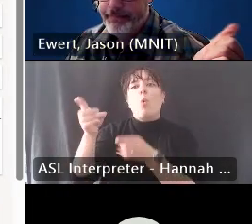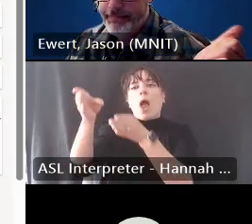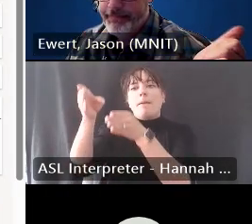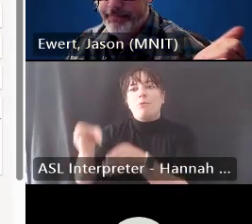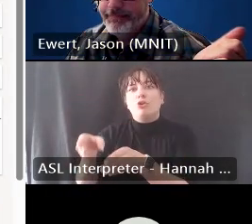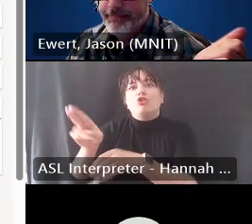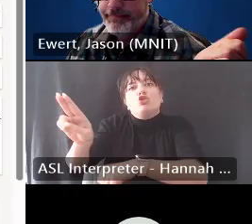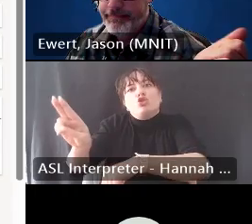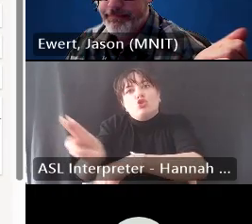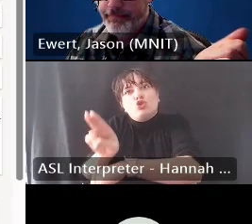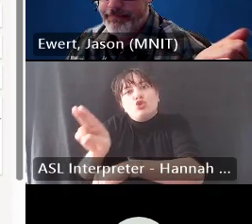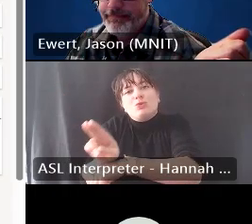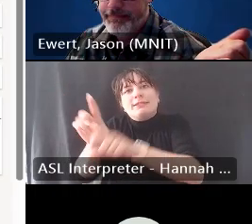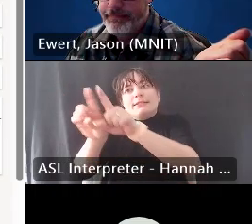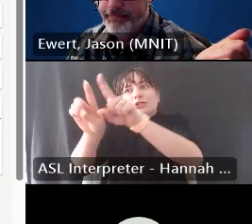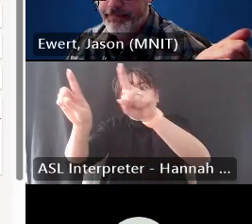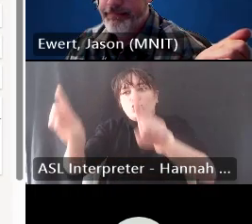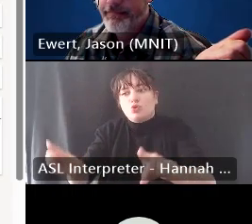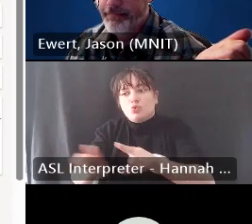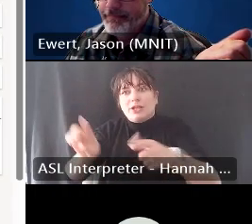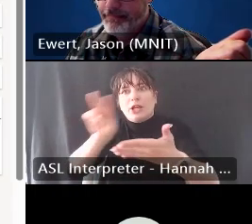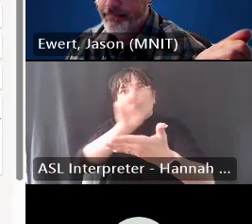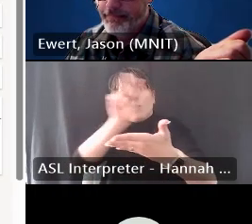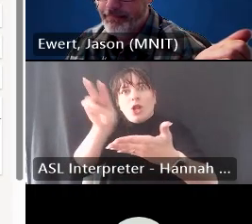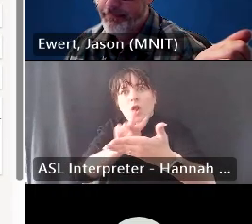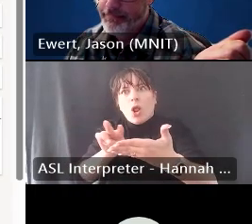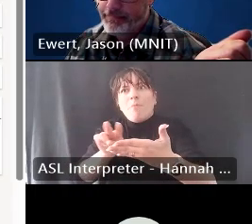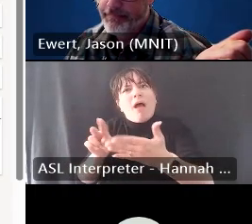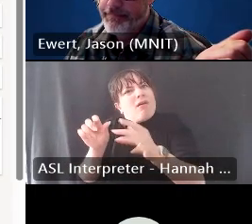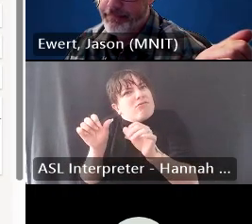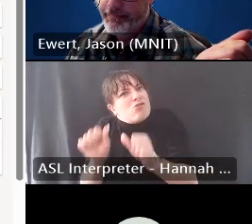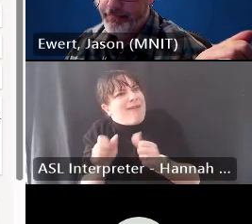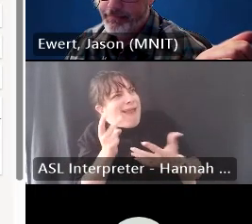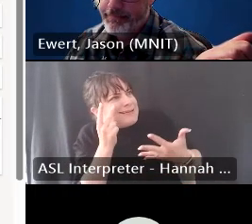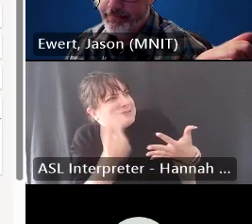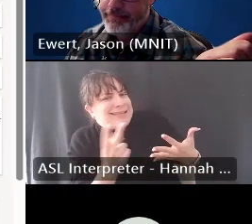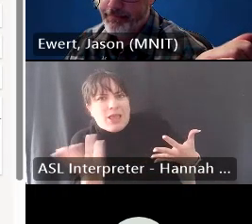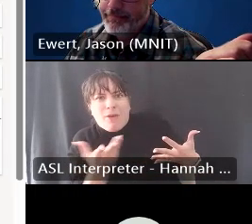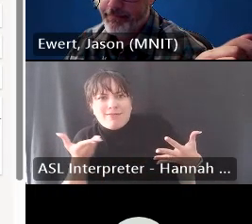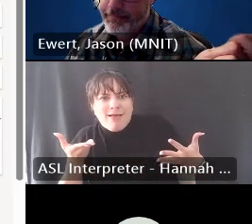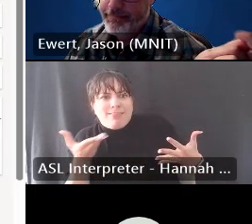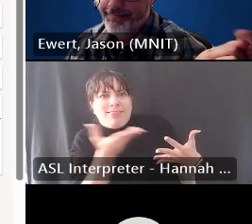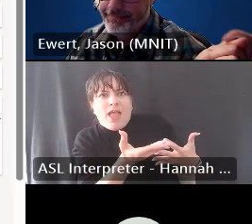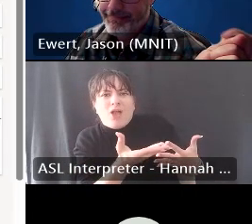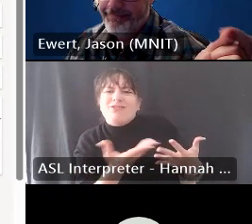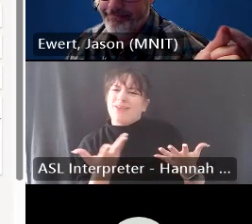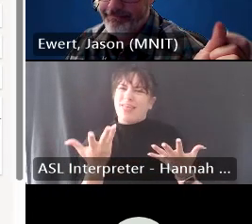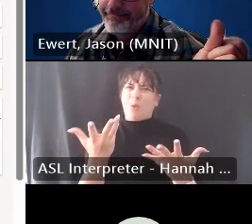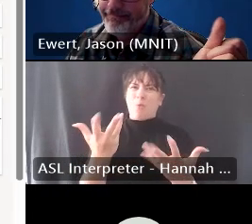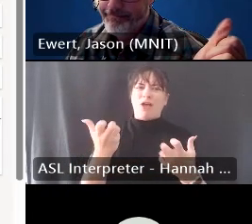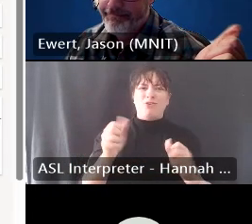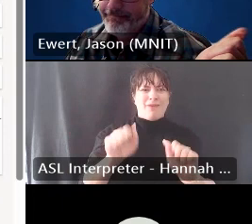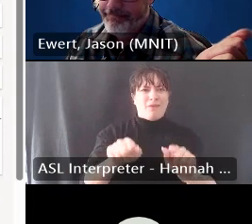but they also need a way to dismiss the screen so they can actually use the vision along with the screen reader.